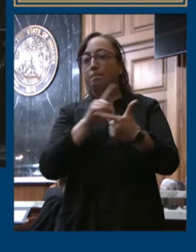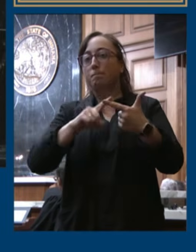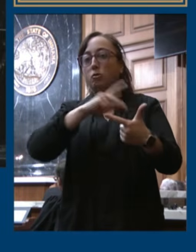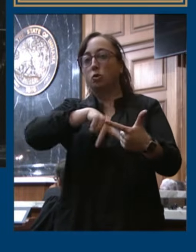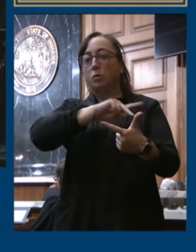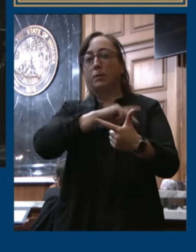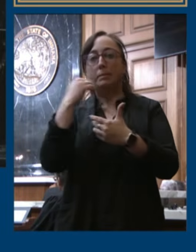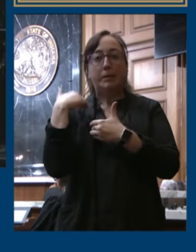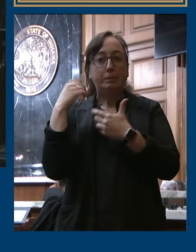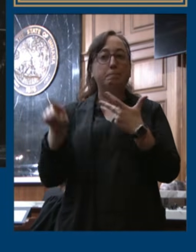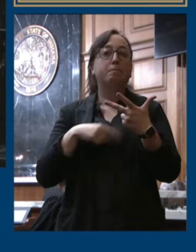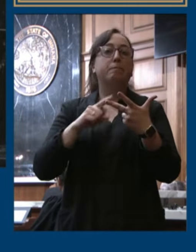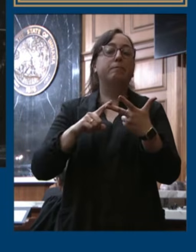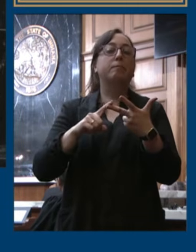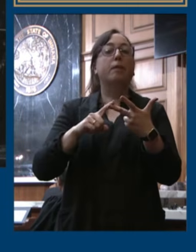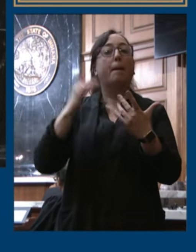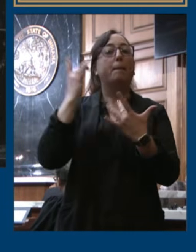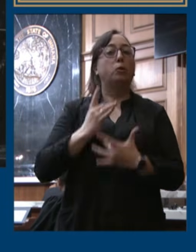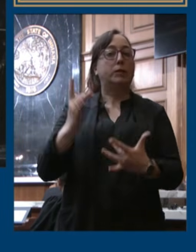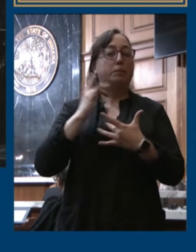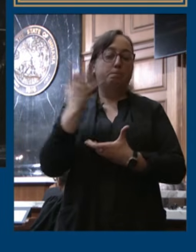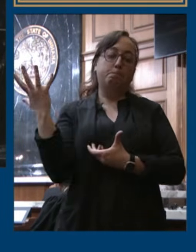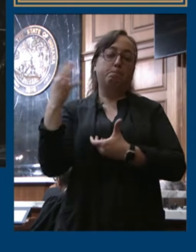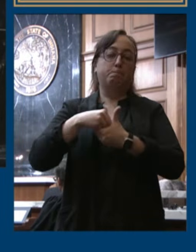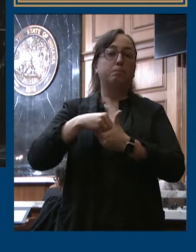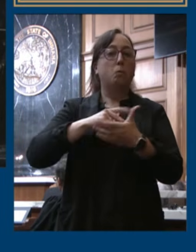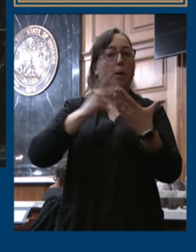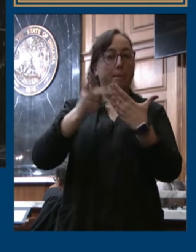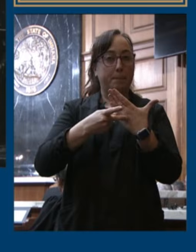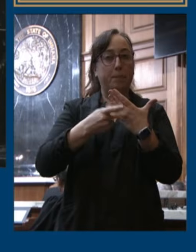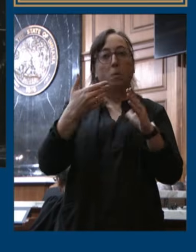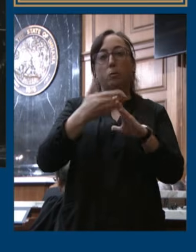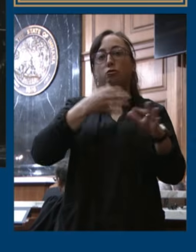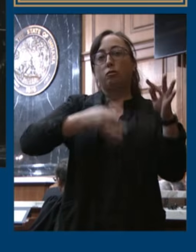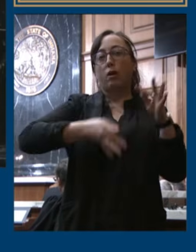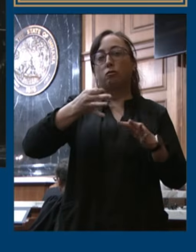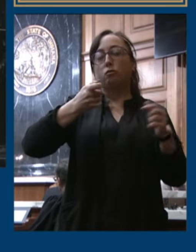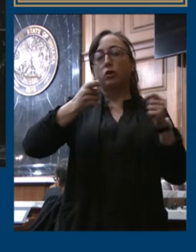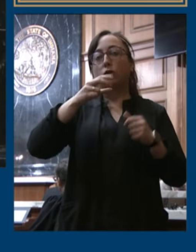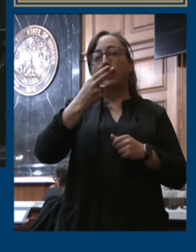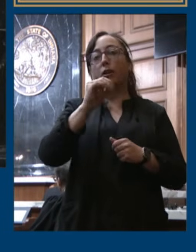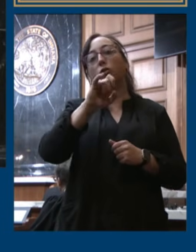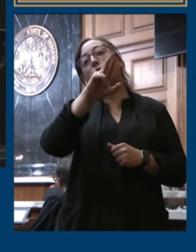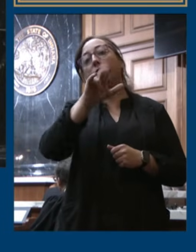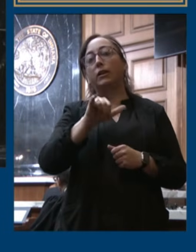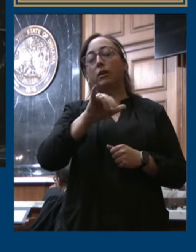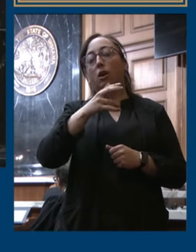ACCOUNTABILITY, PERSONAL RESPONSIBILITY AND MERCY." AND PRETRIAL DIRECTOR HILLARY HARTOIN KEEPS TRACK OF THE RESULTS.